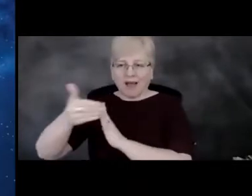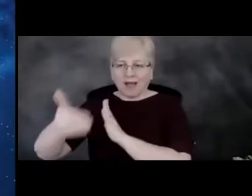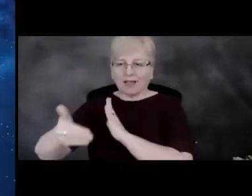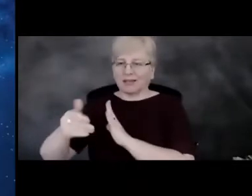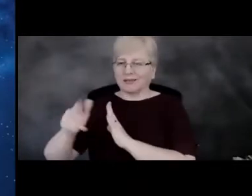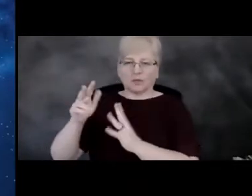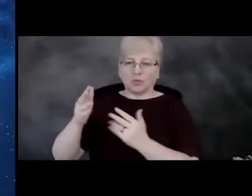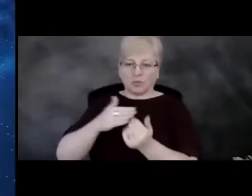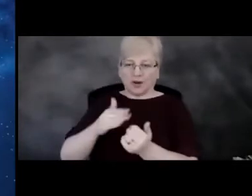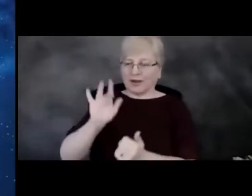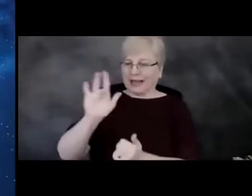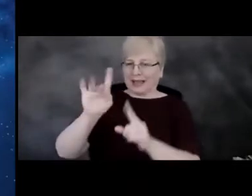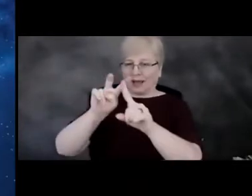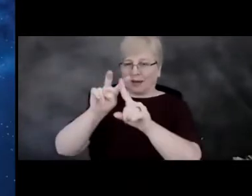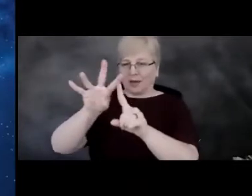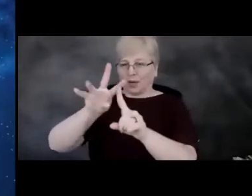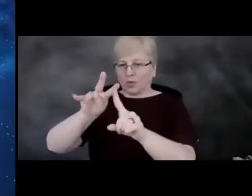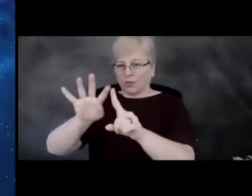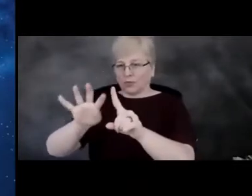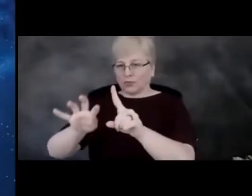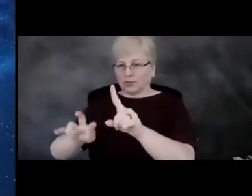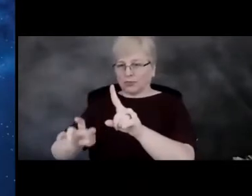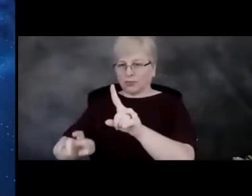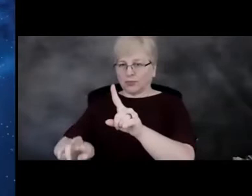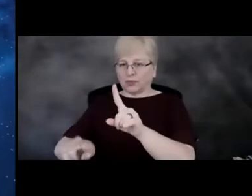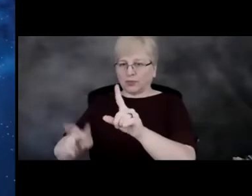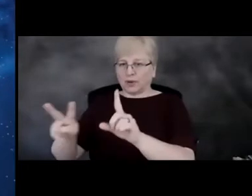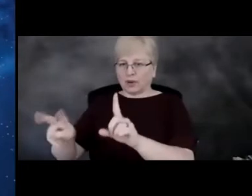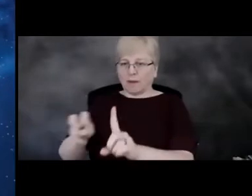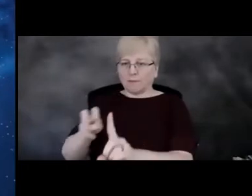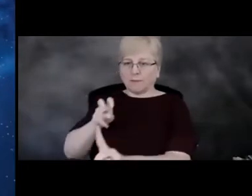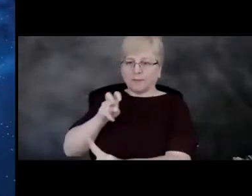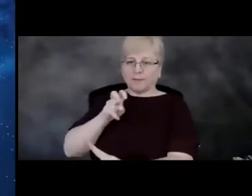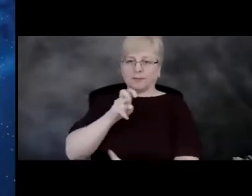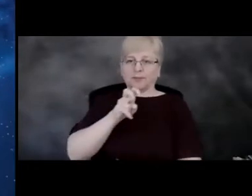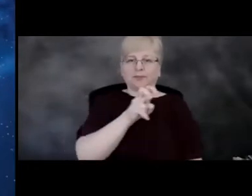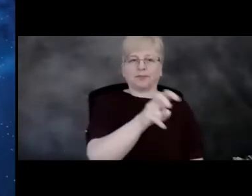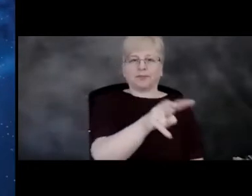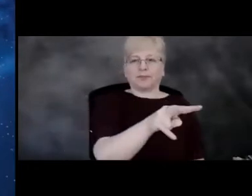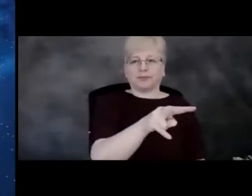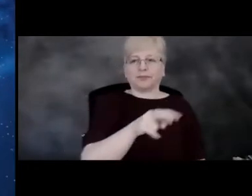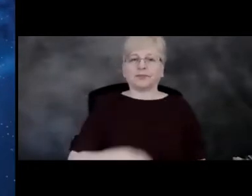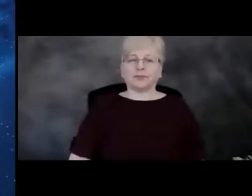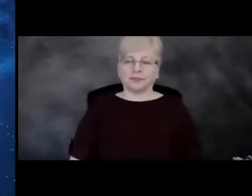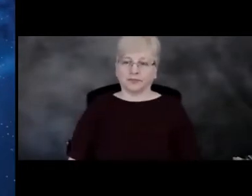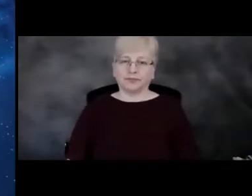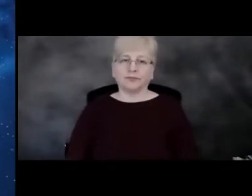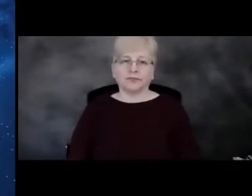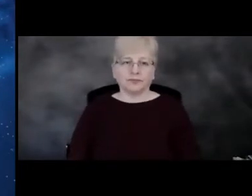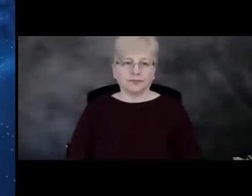copy it, I've got some junk text over here. Copy it, open the content box and paste it